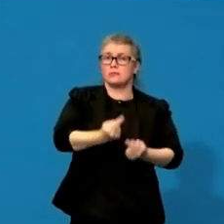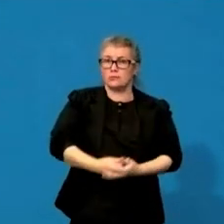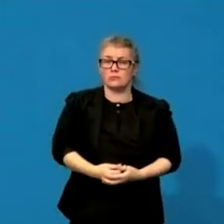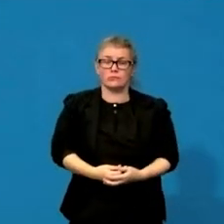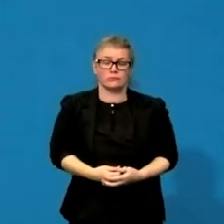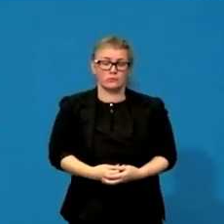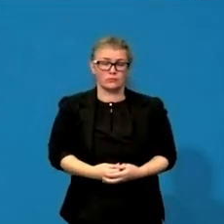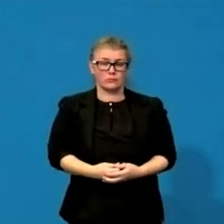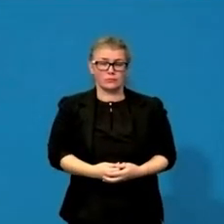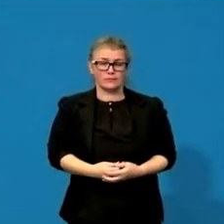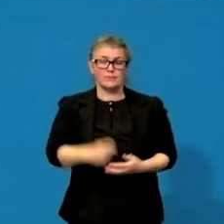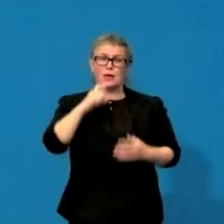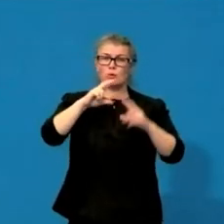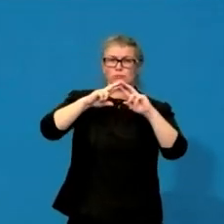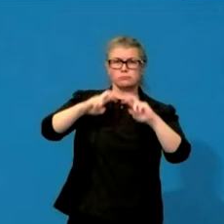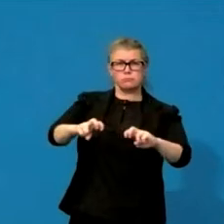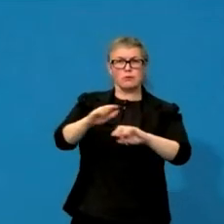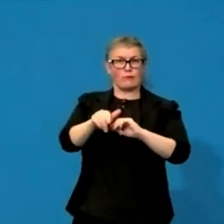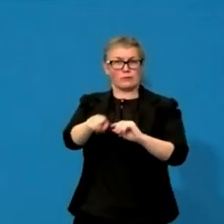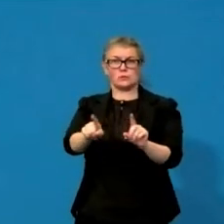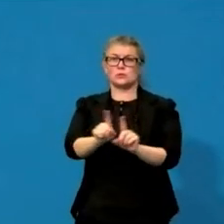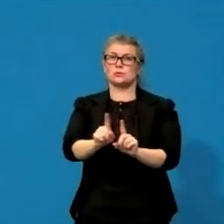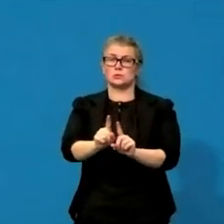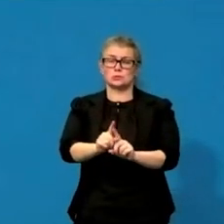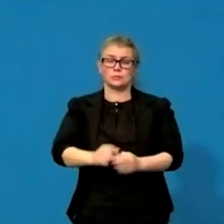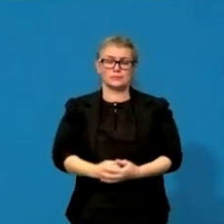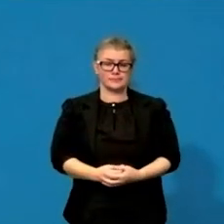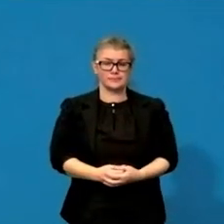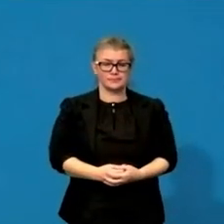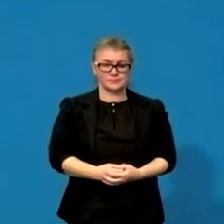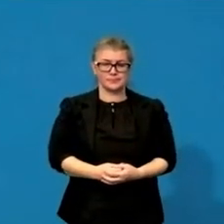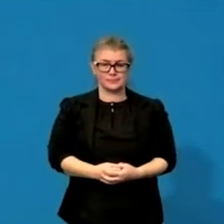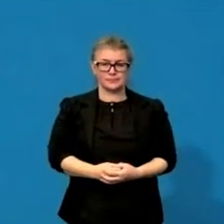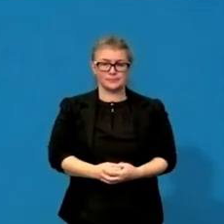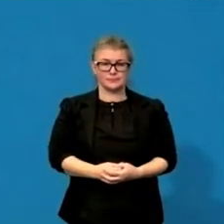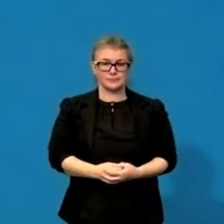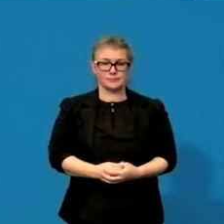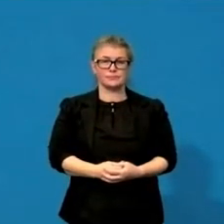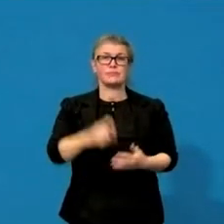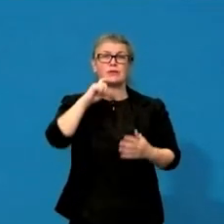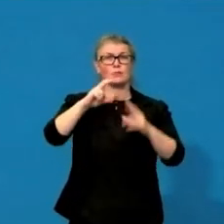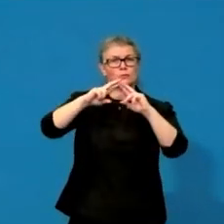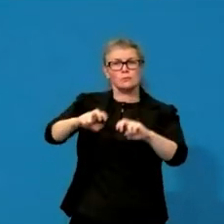And we will explore that issue. We will look at the NDIA's planning processes and funding decisions, including whether